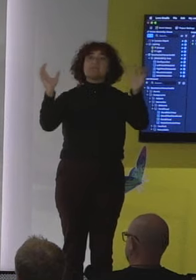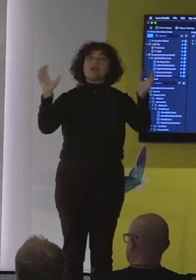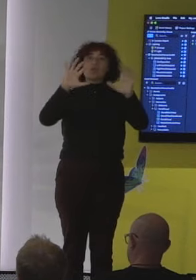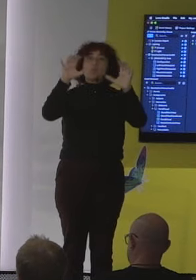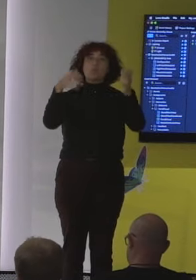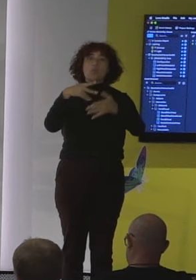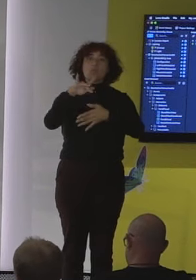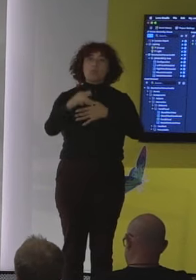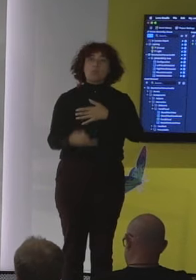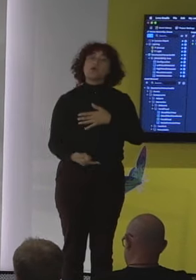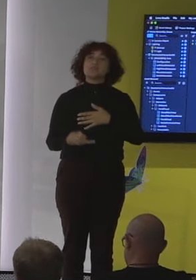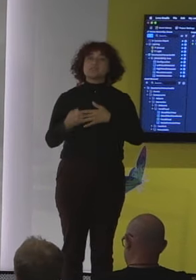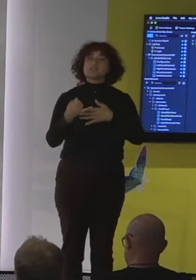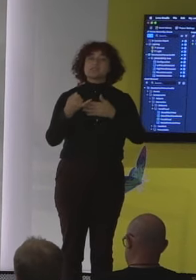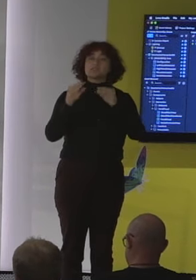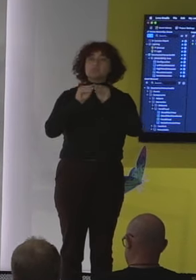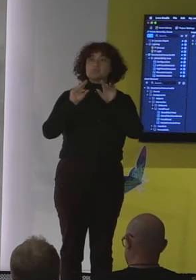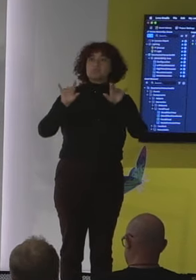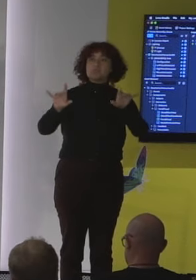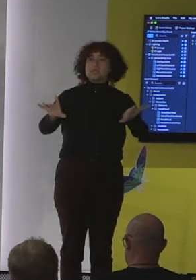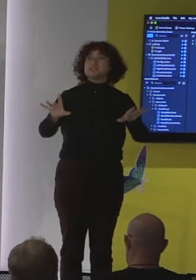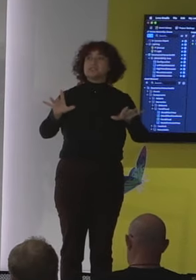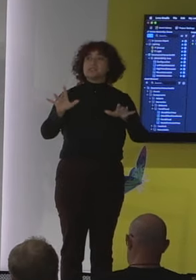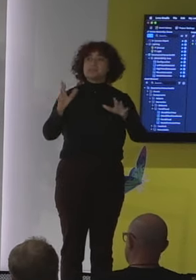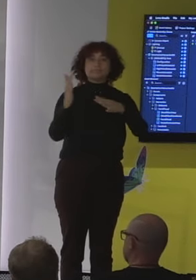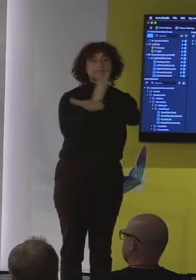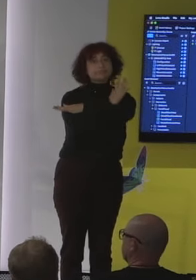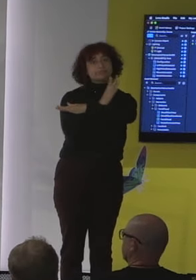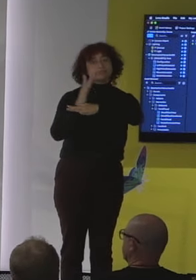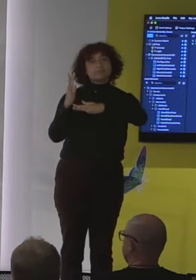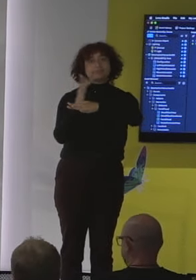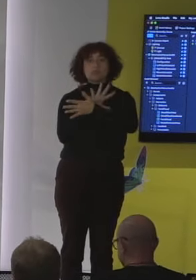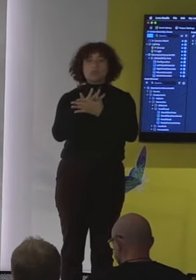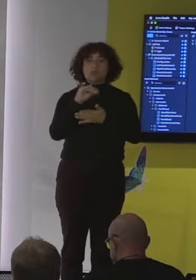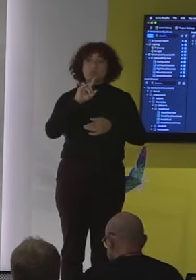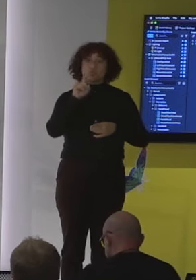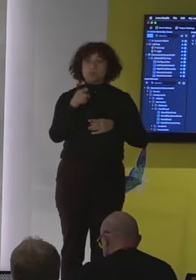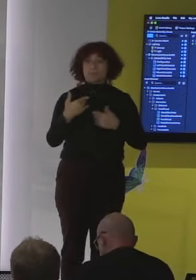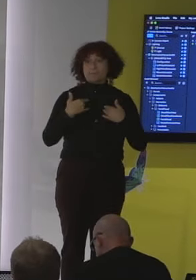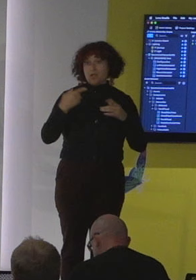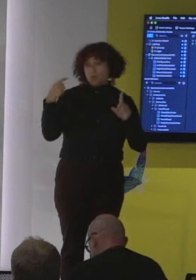to get a nice spread of learning. 'Cause that's really my goal is that you'll be able